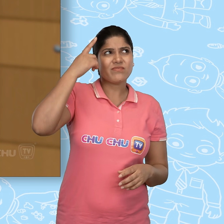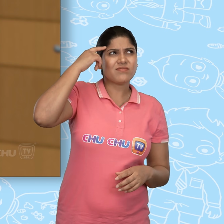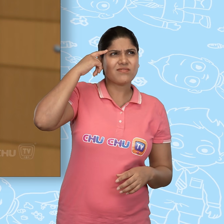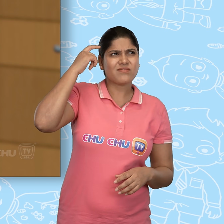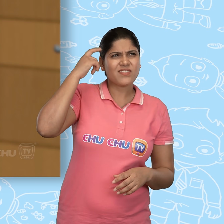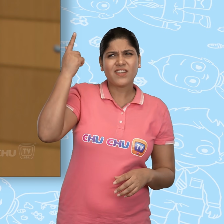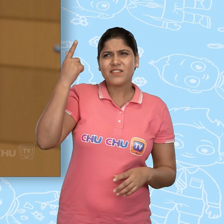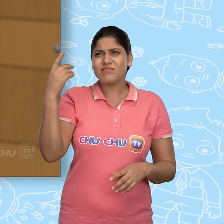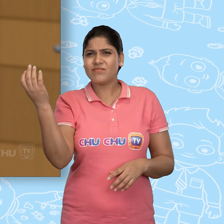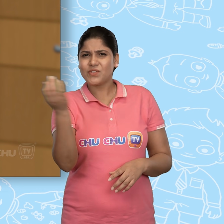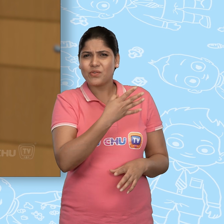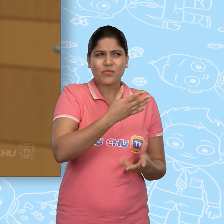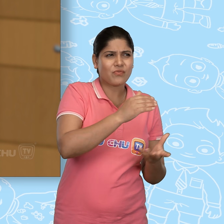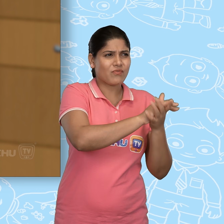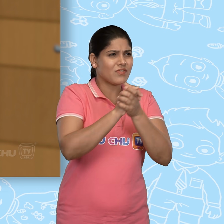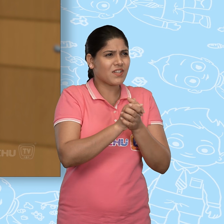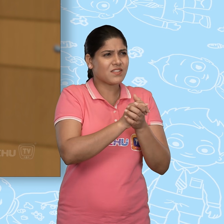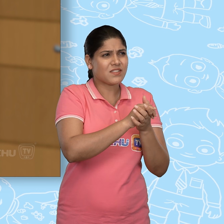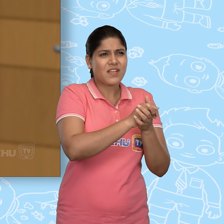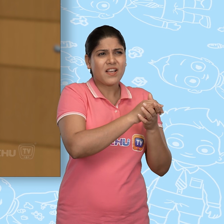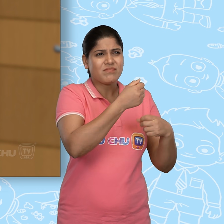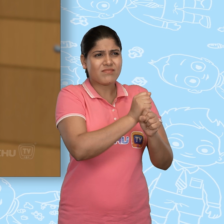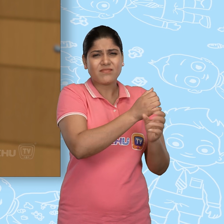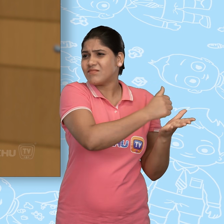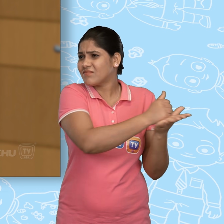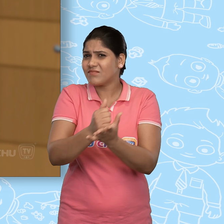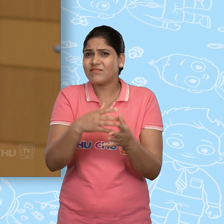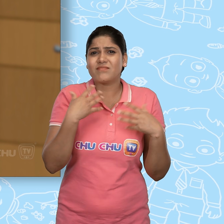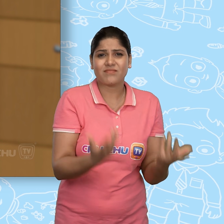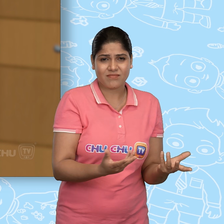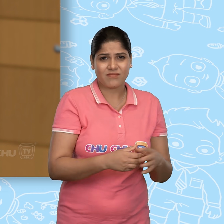and wondered how she might help him to make new friends.